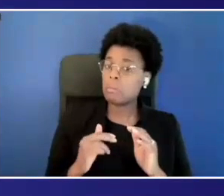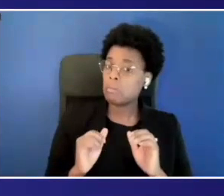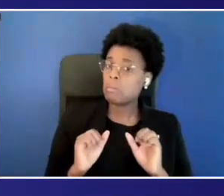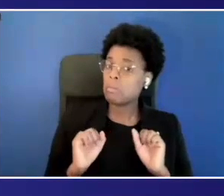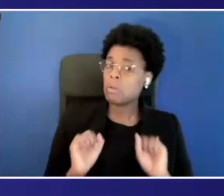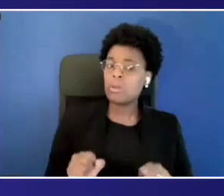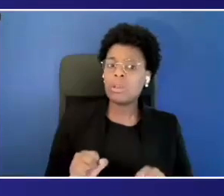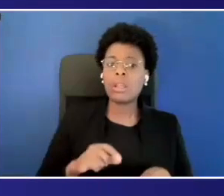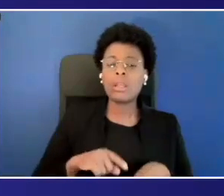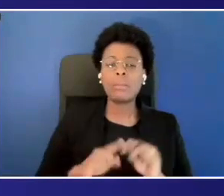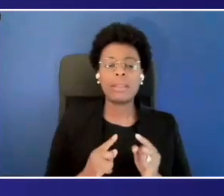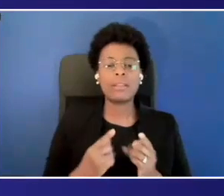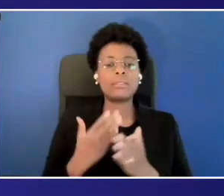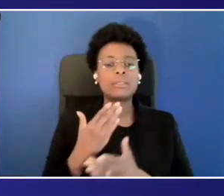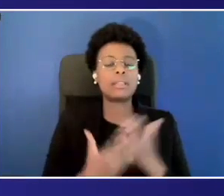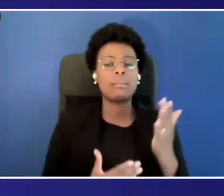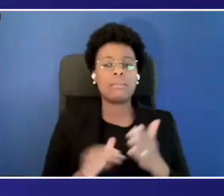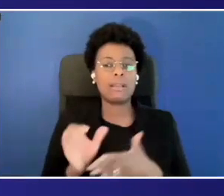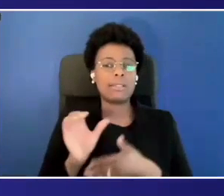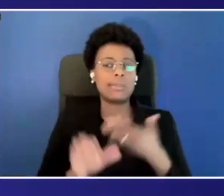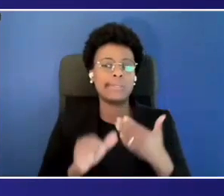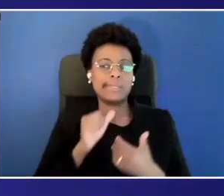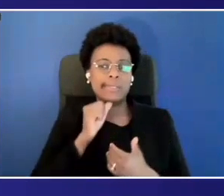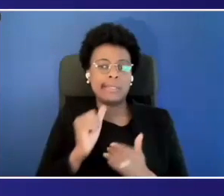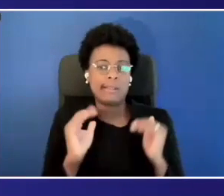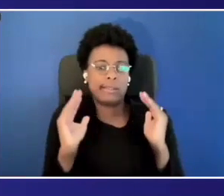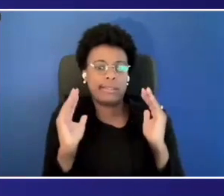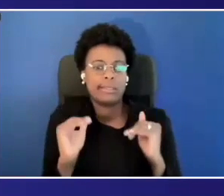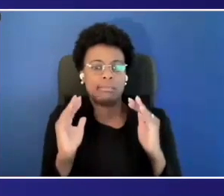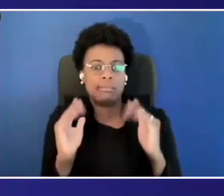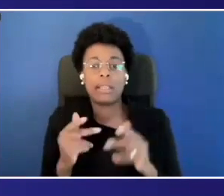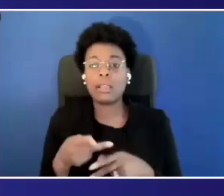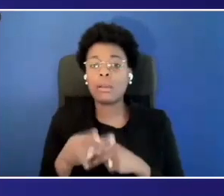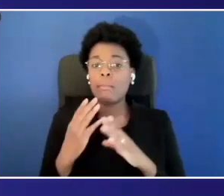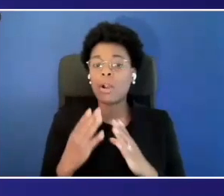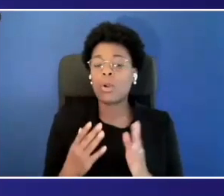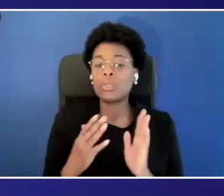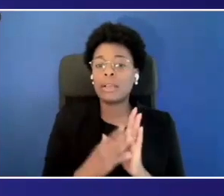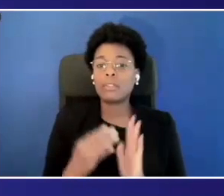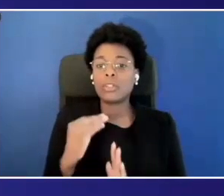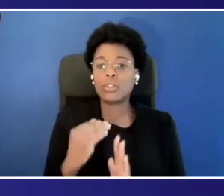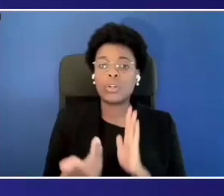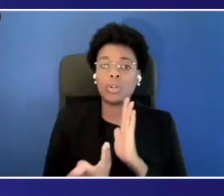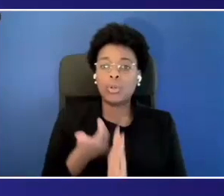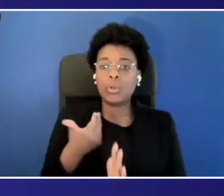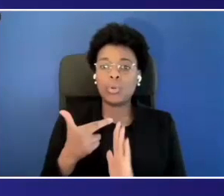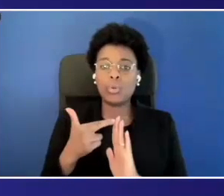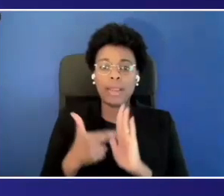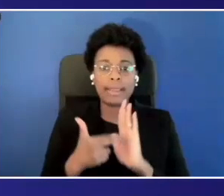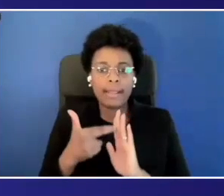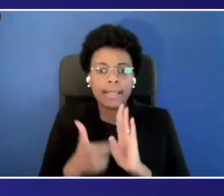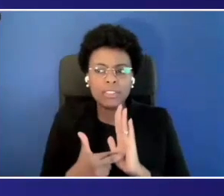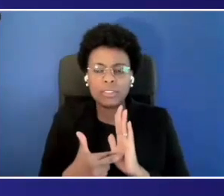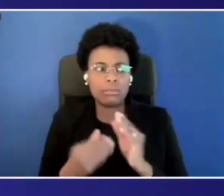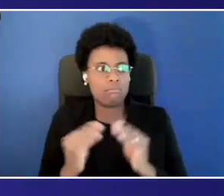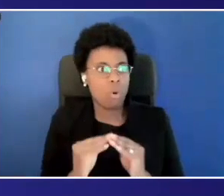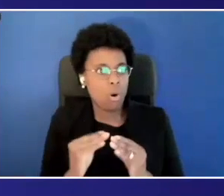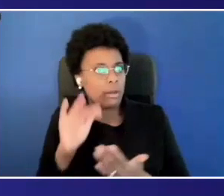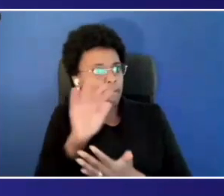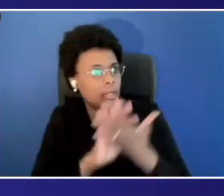Borrowers and program implementers must relearn new regulations, likely causing confusion and missteps.